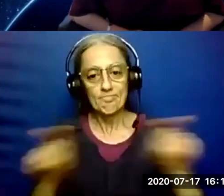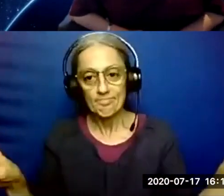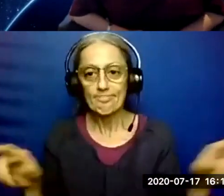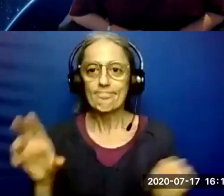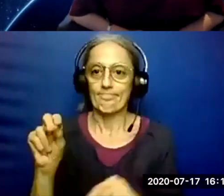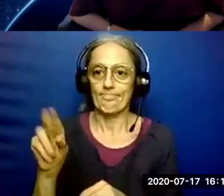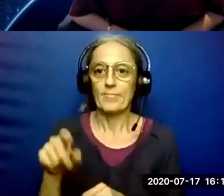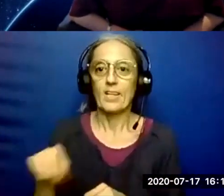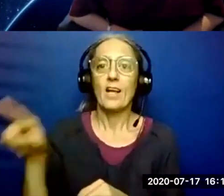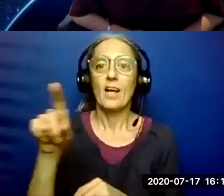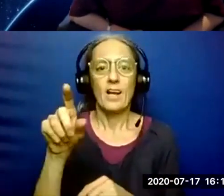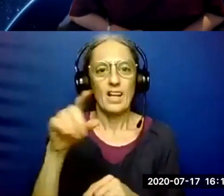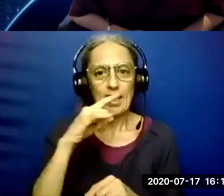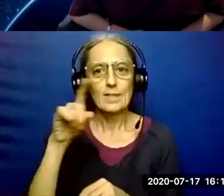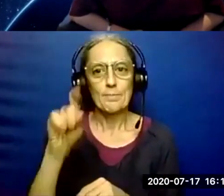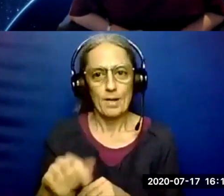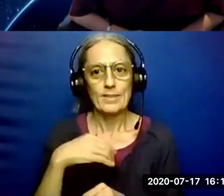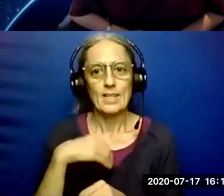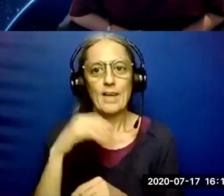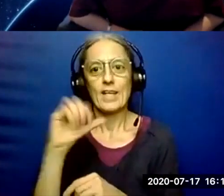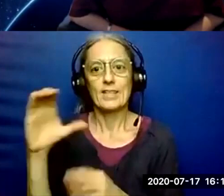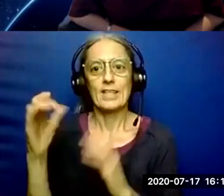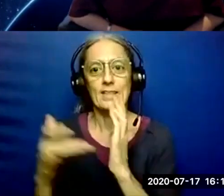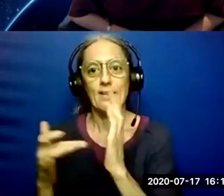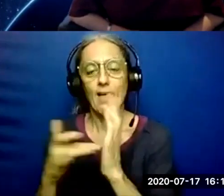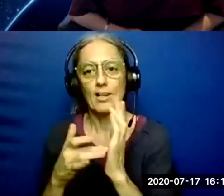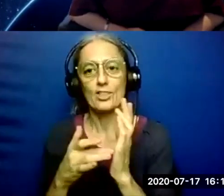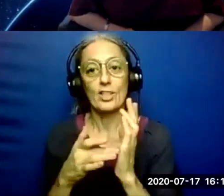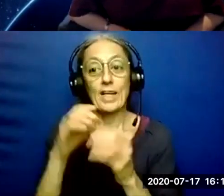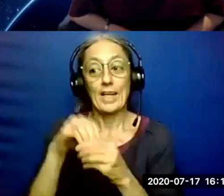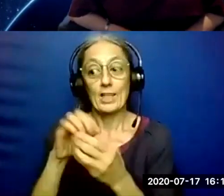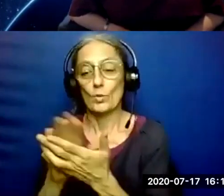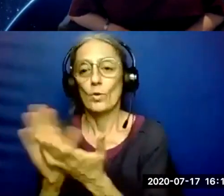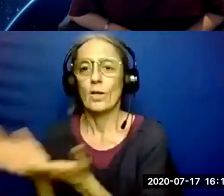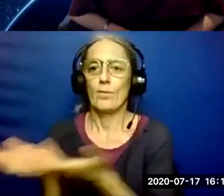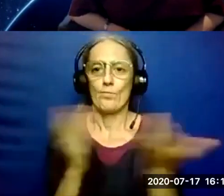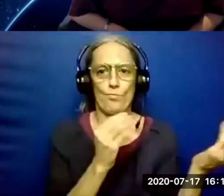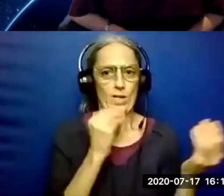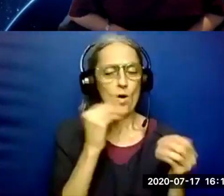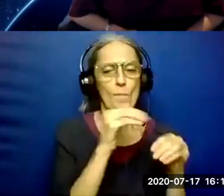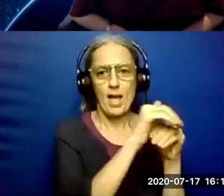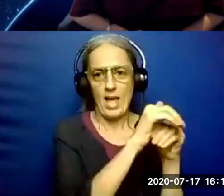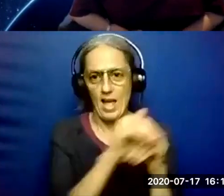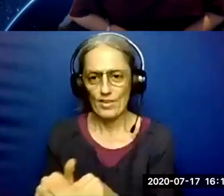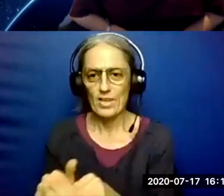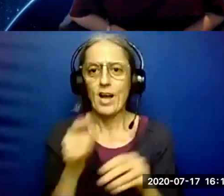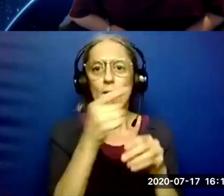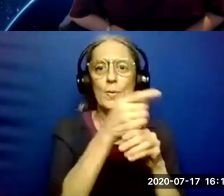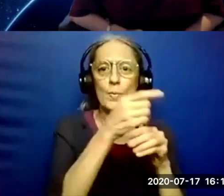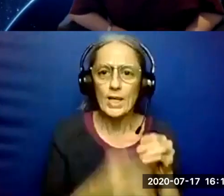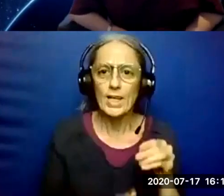technology to go home with them both in the evening, and on the weekends, and in the summer.